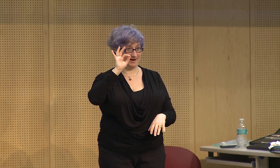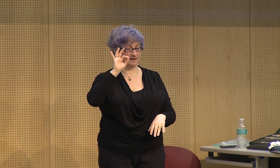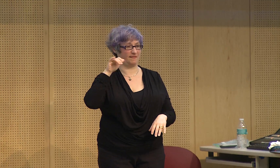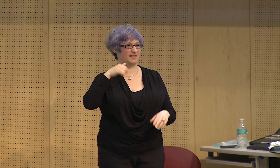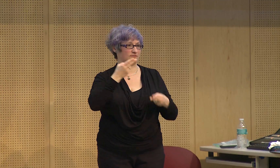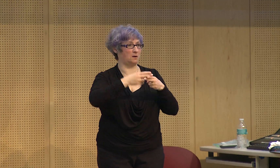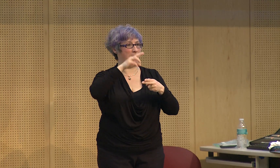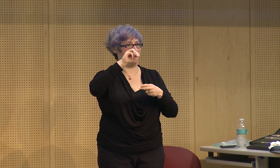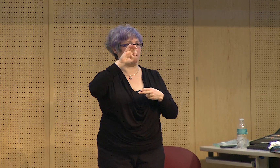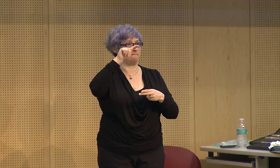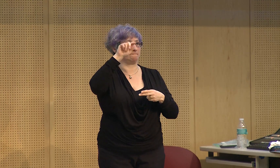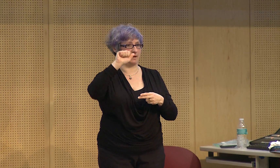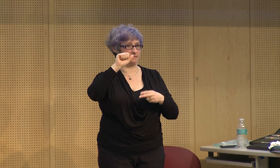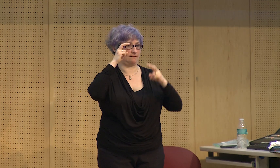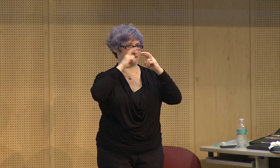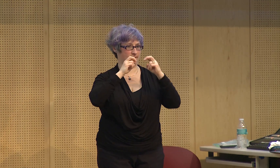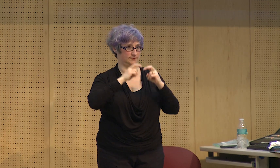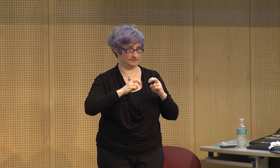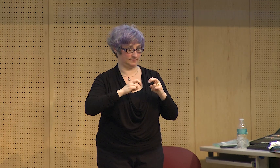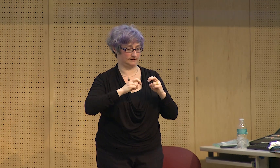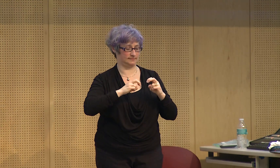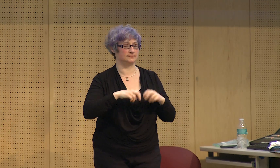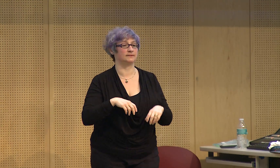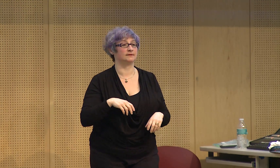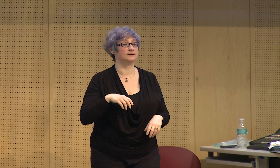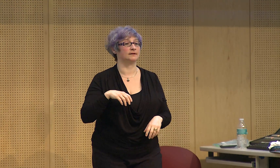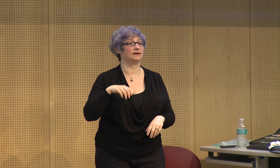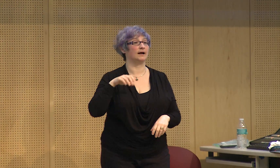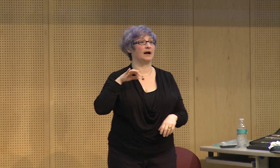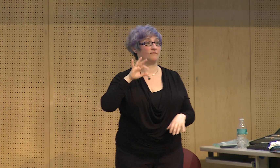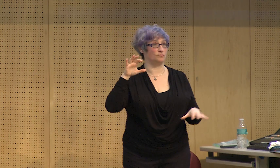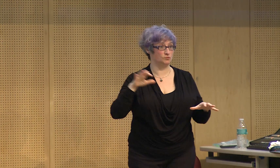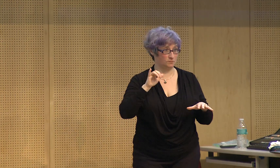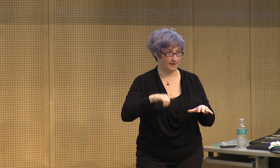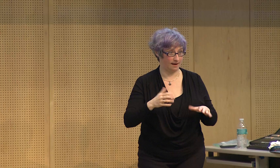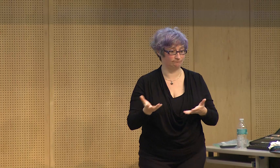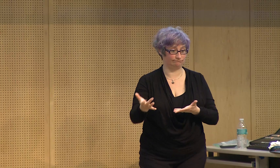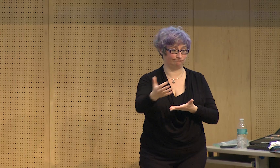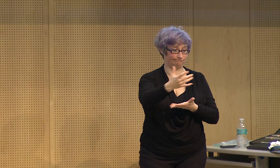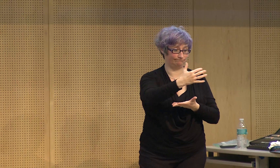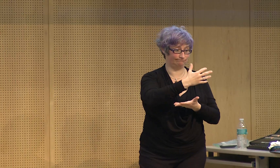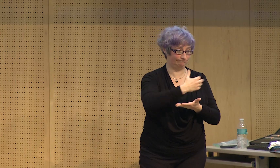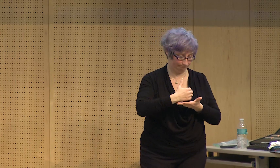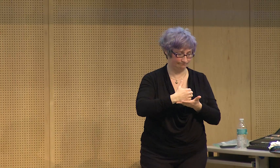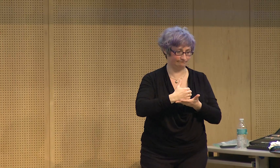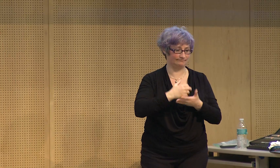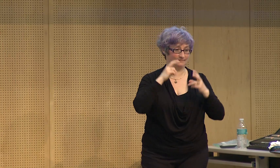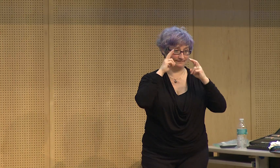we found that--the analysis I did was a meta-analysis. The meta-analysis that I did...